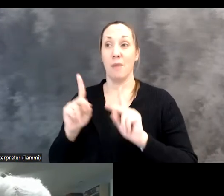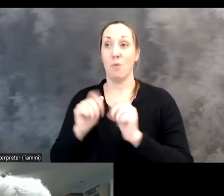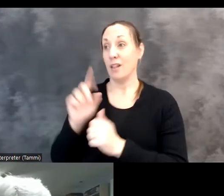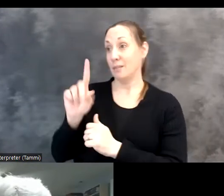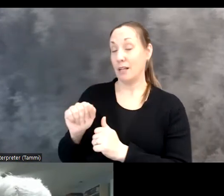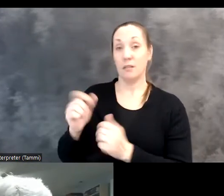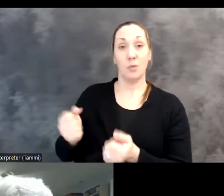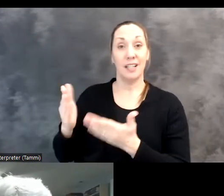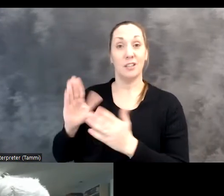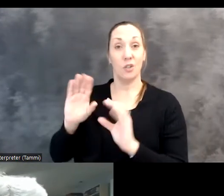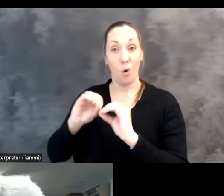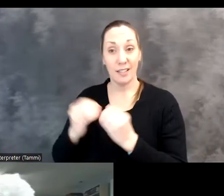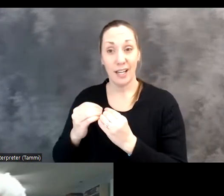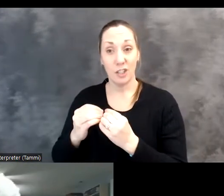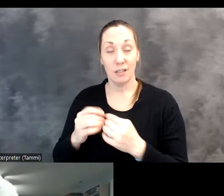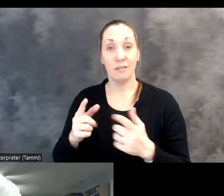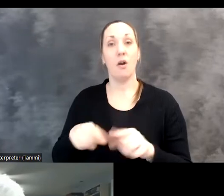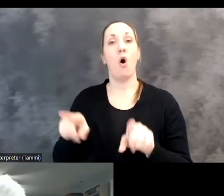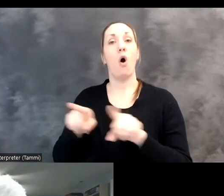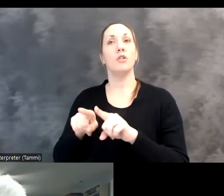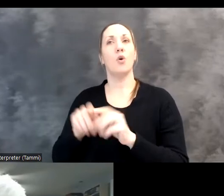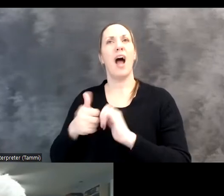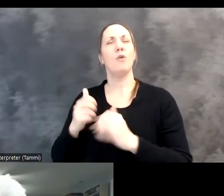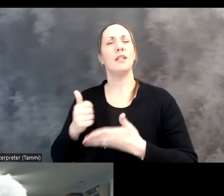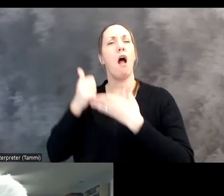s of neurotechnology on one hand and Persons with Disabilities and